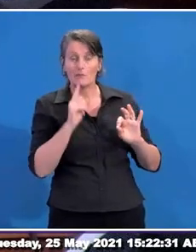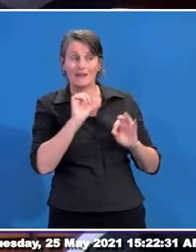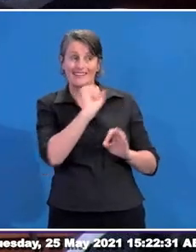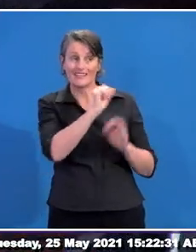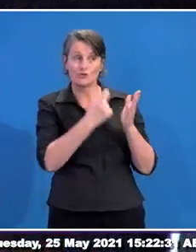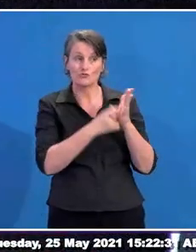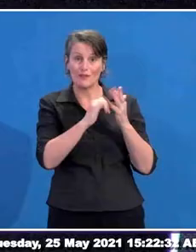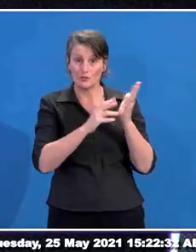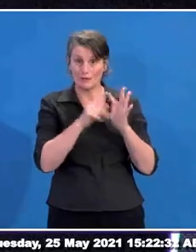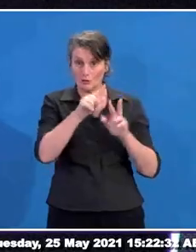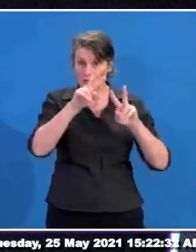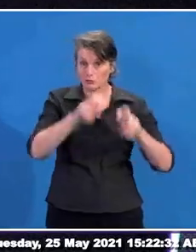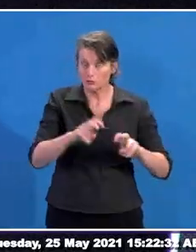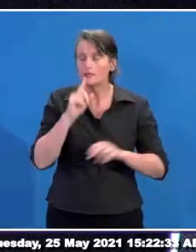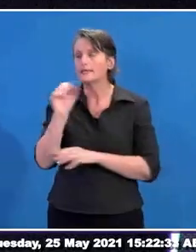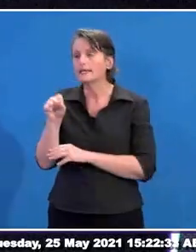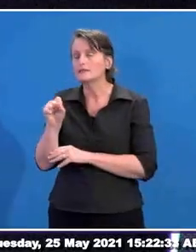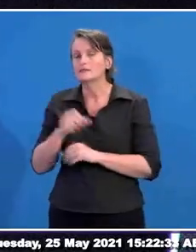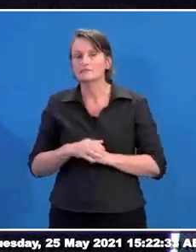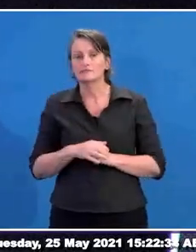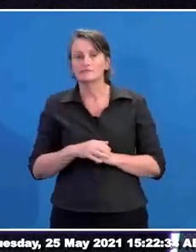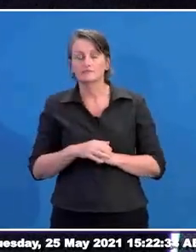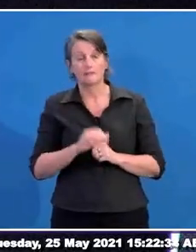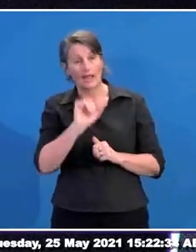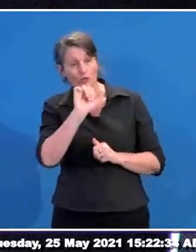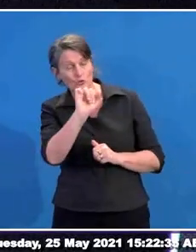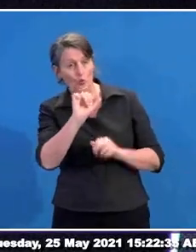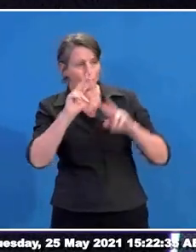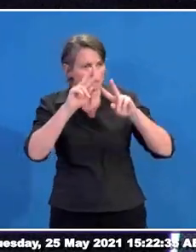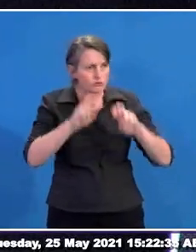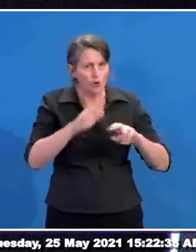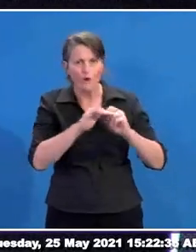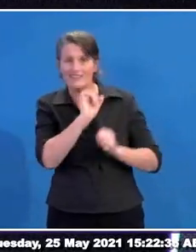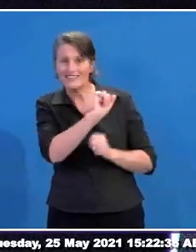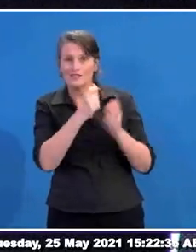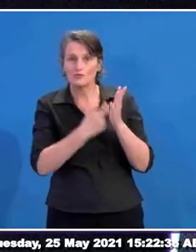That would be correct. From your review of SP1's resume, was it obvious to you